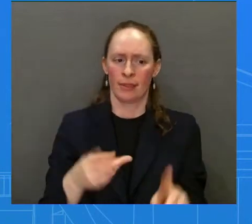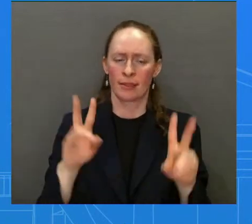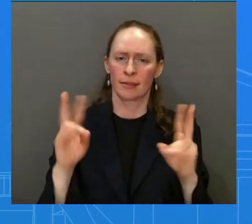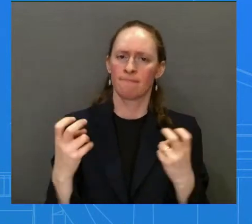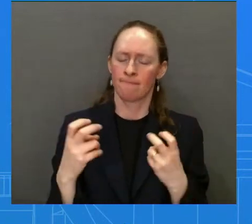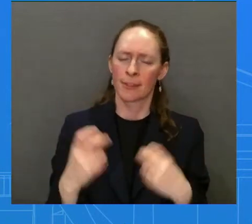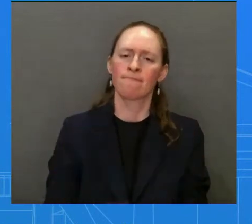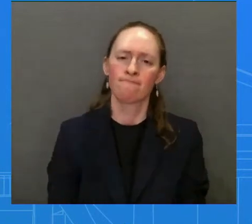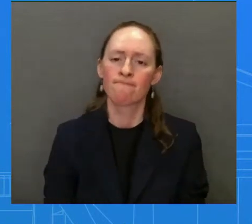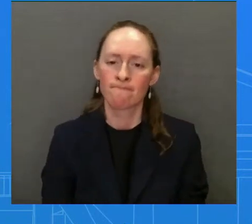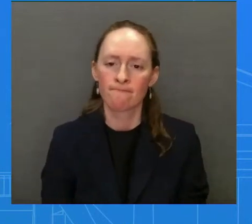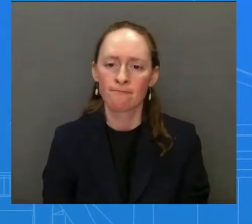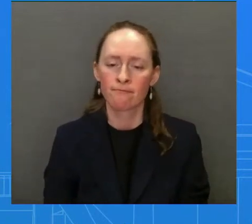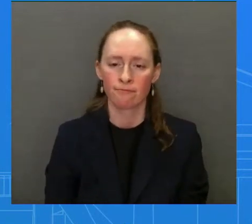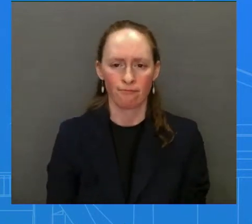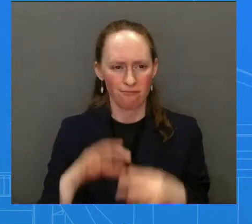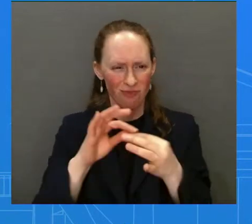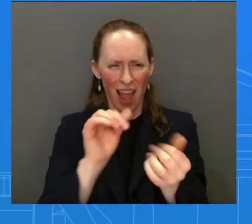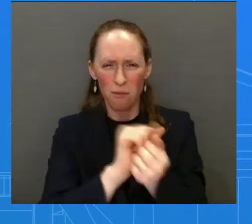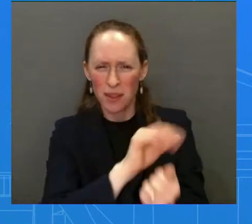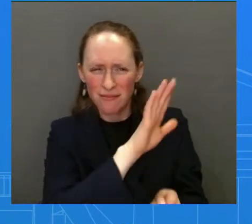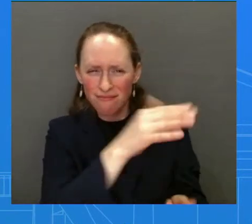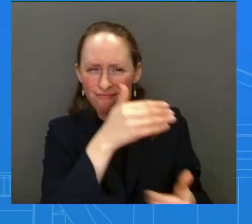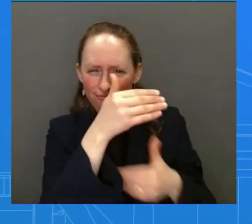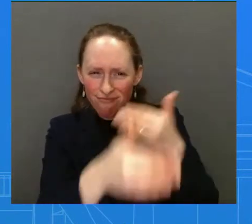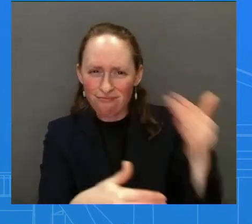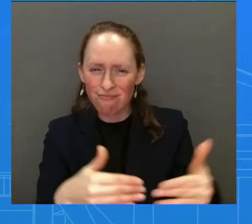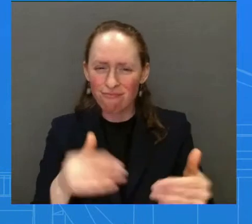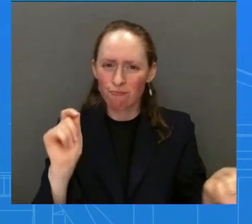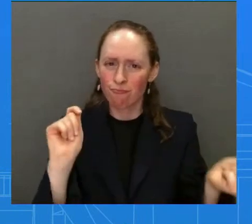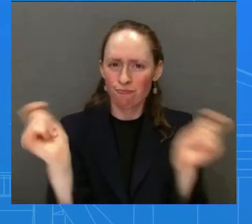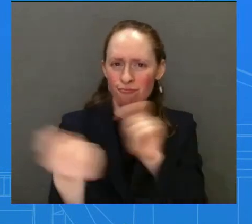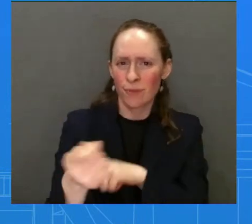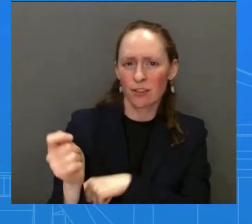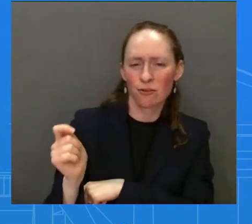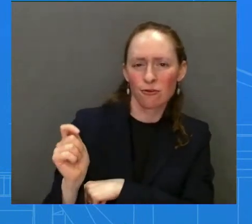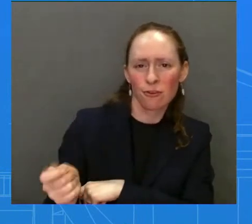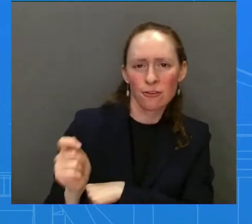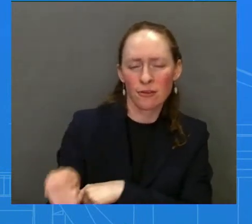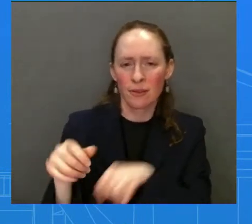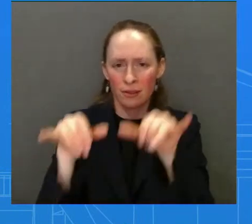And, you know, when he discussed this with the Prime Minister, he said democratic values have always been